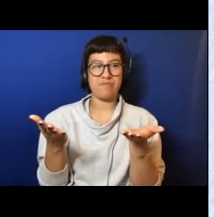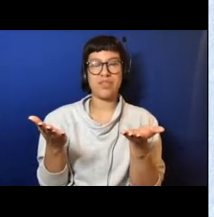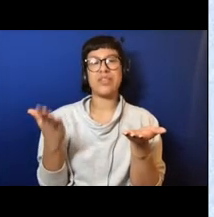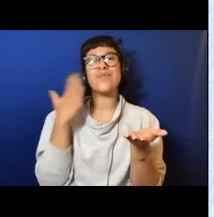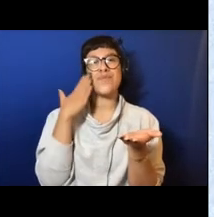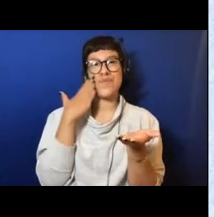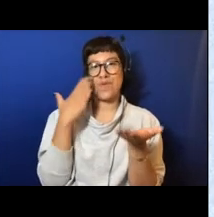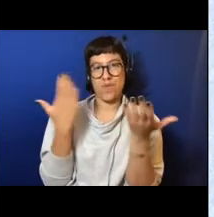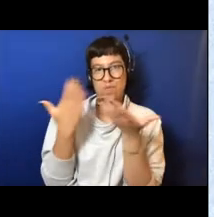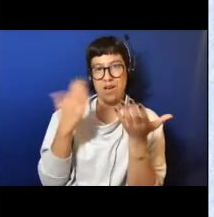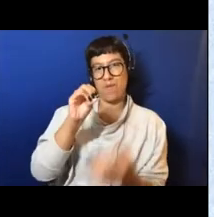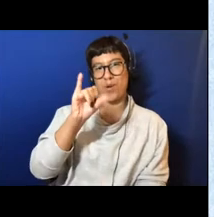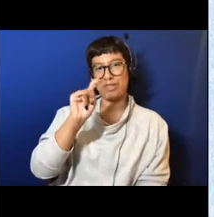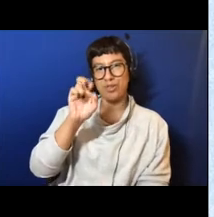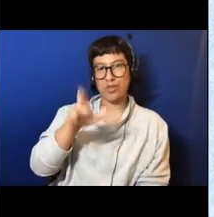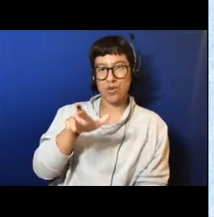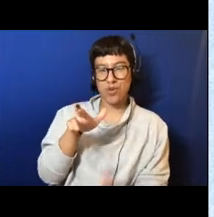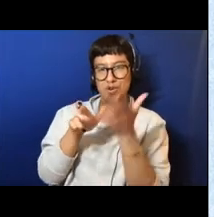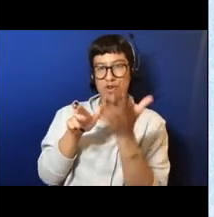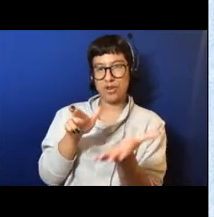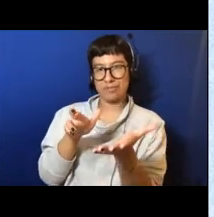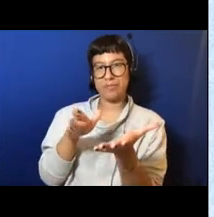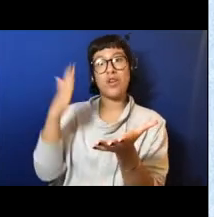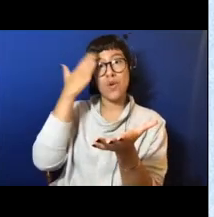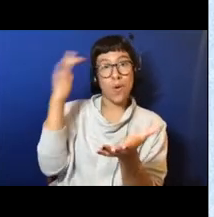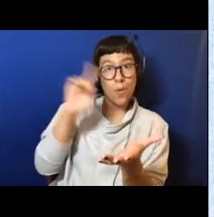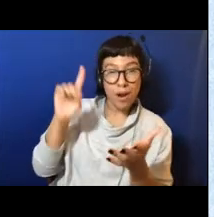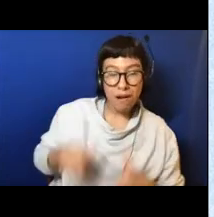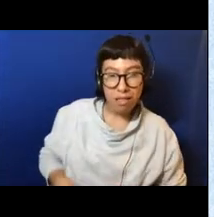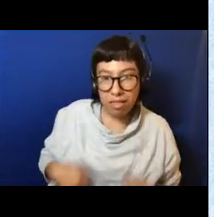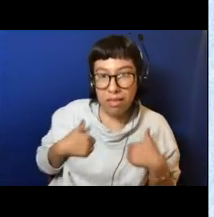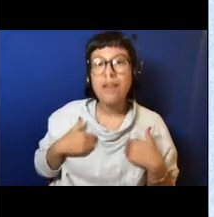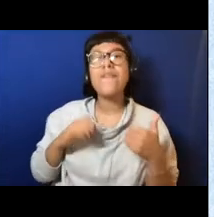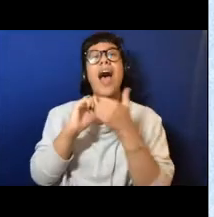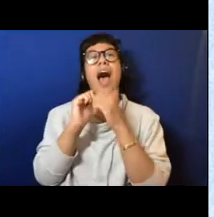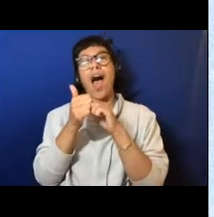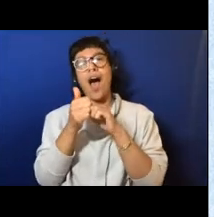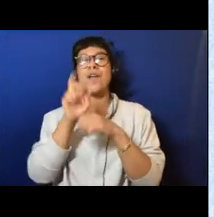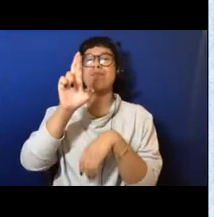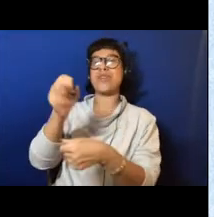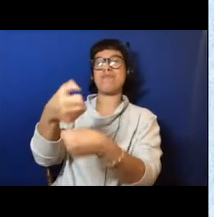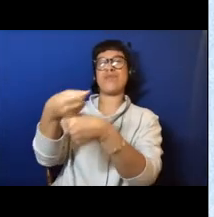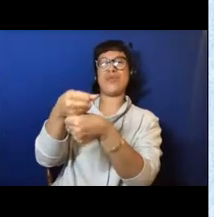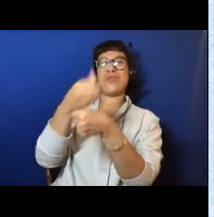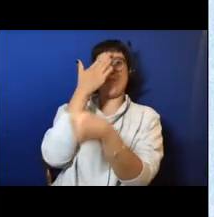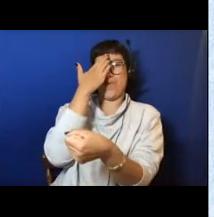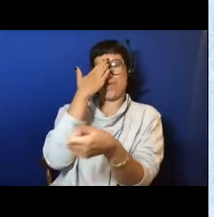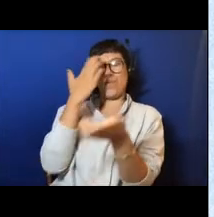You know where they live, you know how they be produced. And now, one of the most important questions